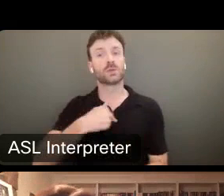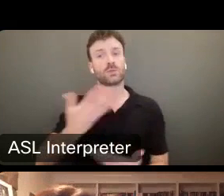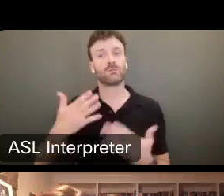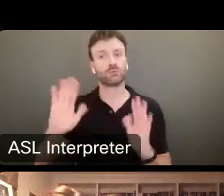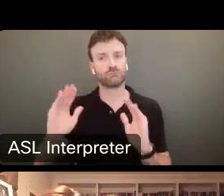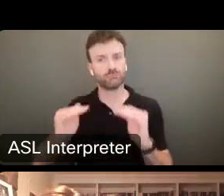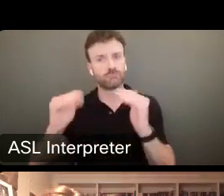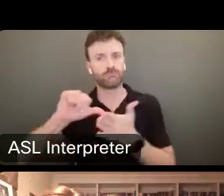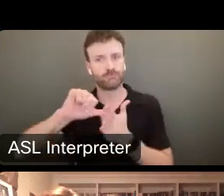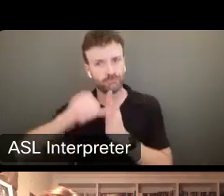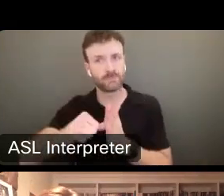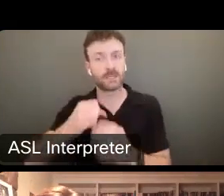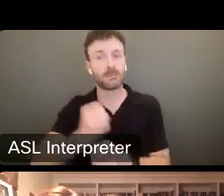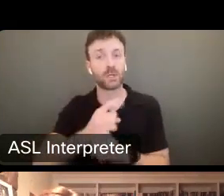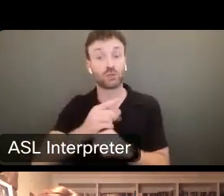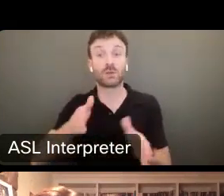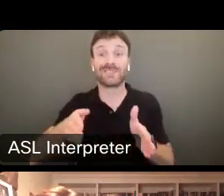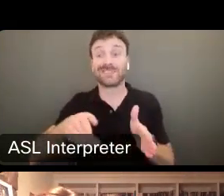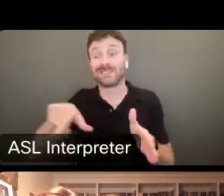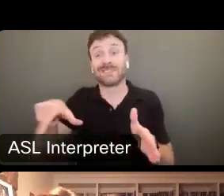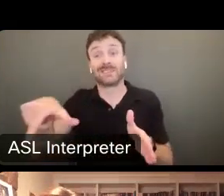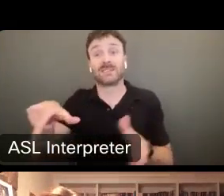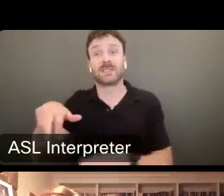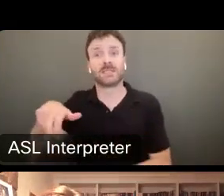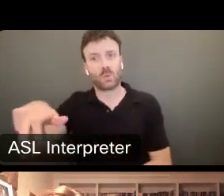users have accessible, convenient, and clearly marked alternatives